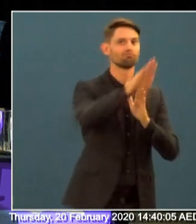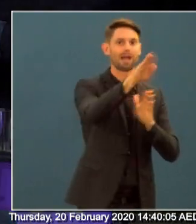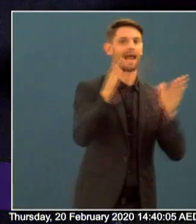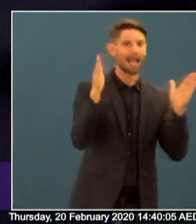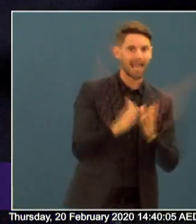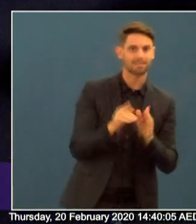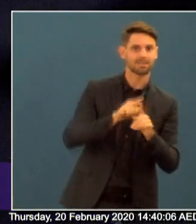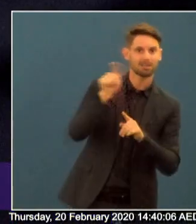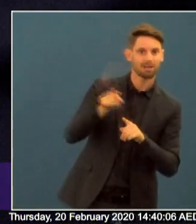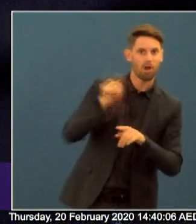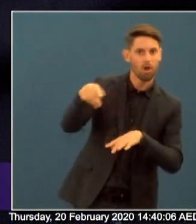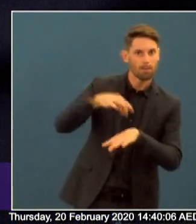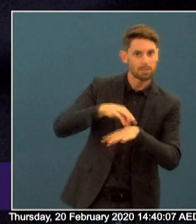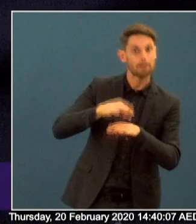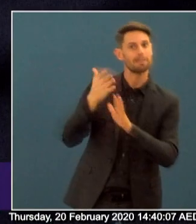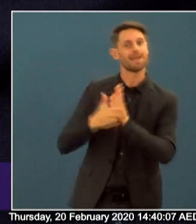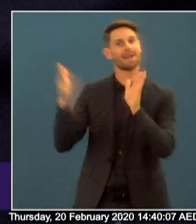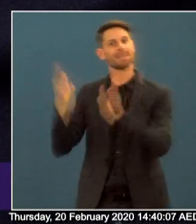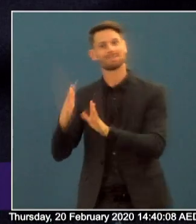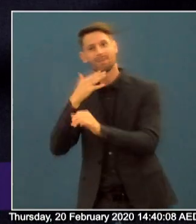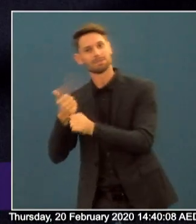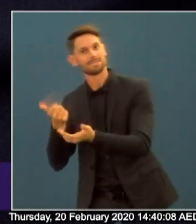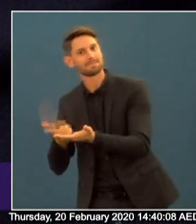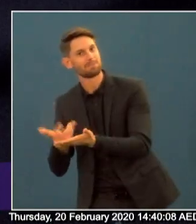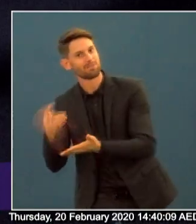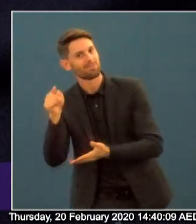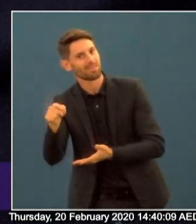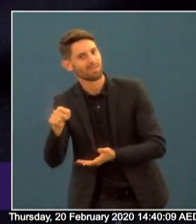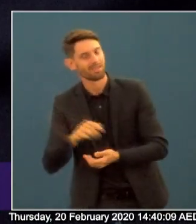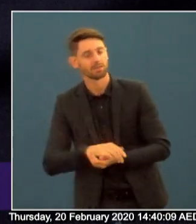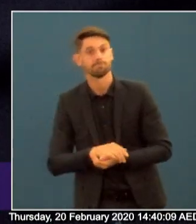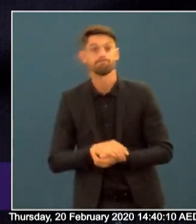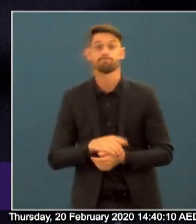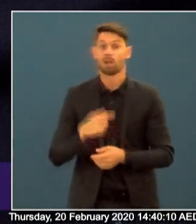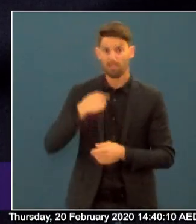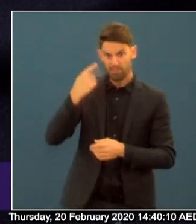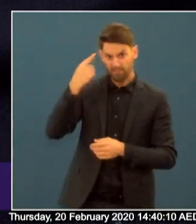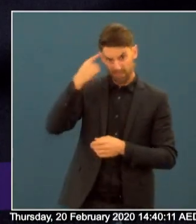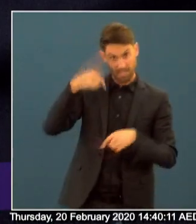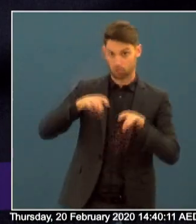I think it's needed. In the United Kingdom there is a government funded agency